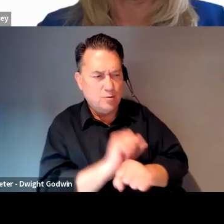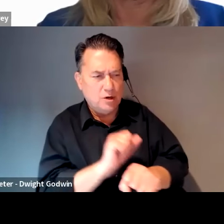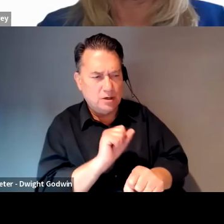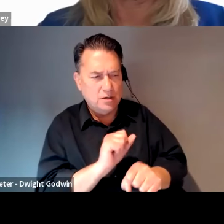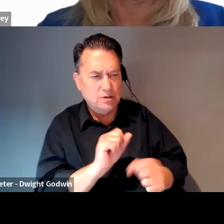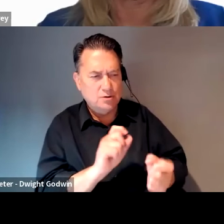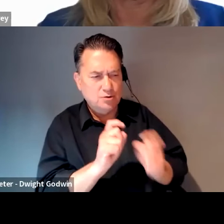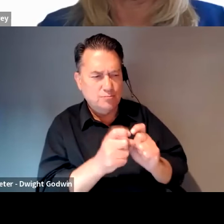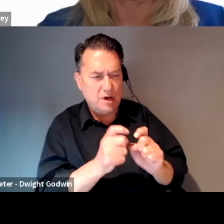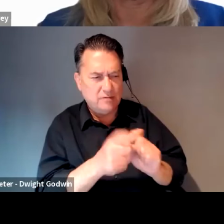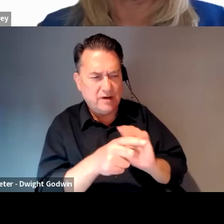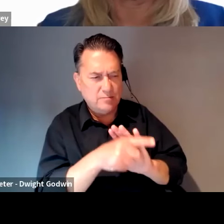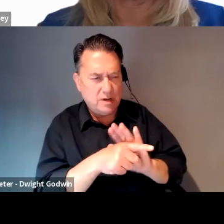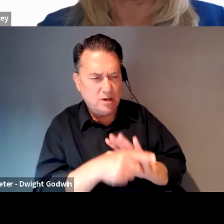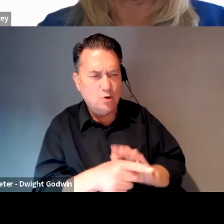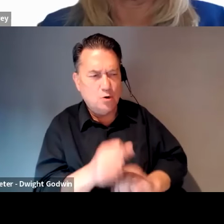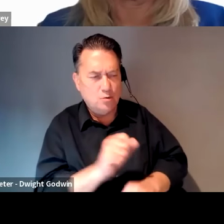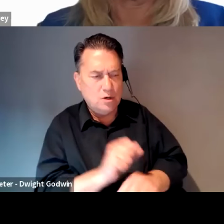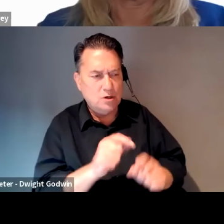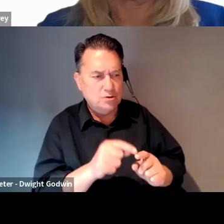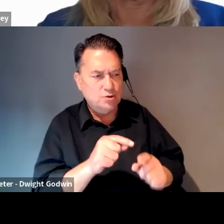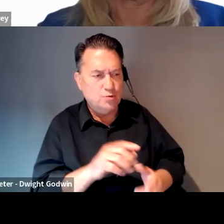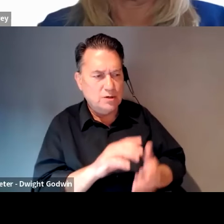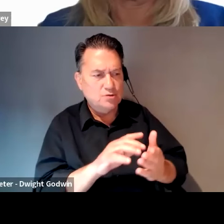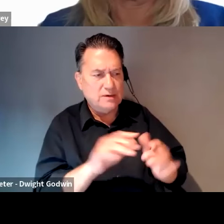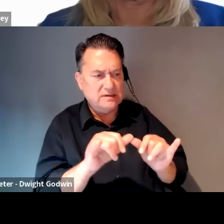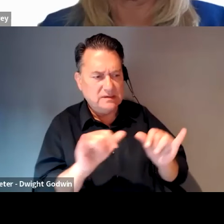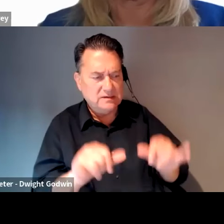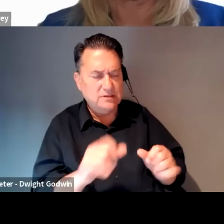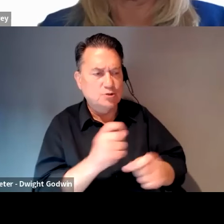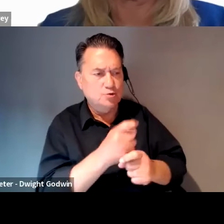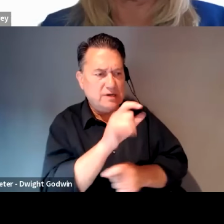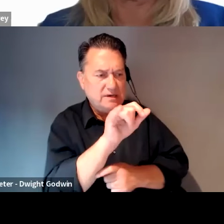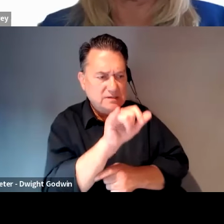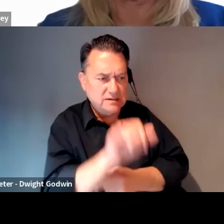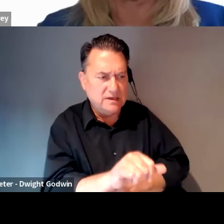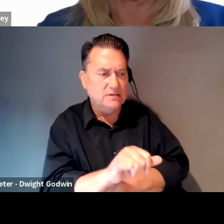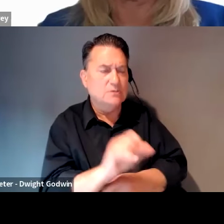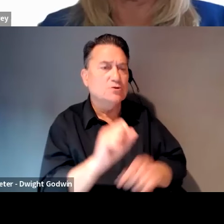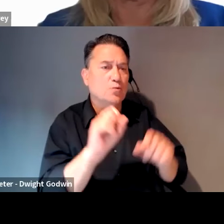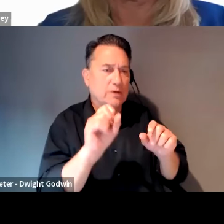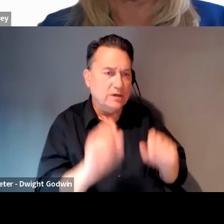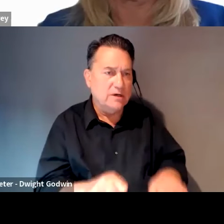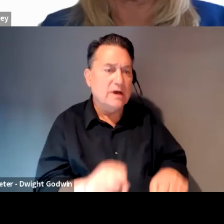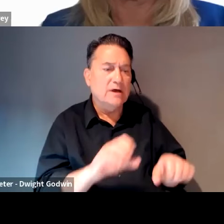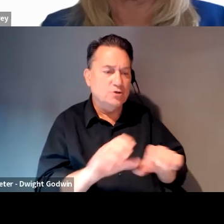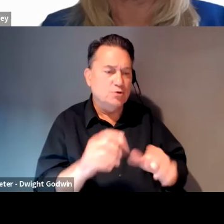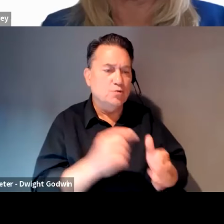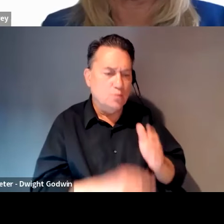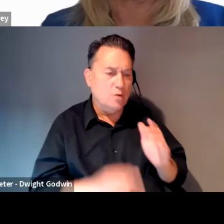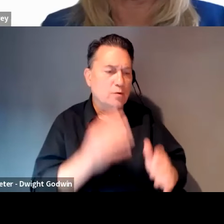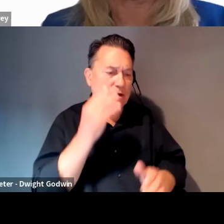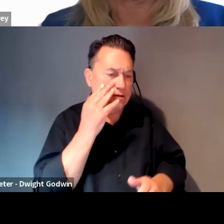or work to address our system to change that so that we can do what we know the outcomes are showing us best."